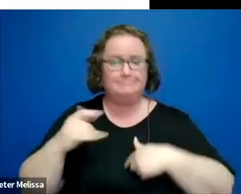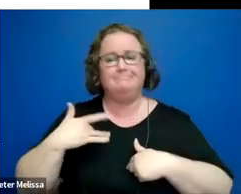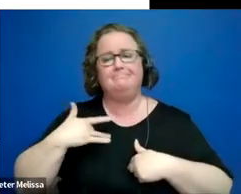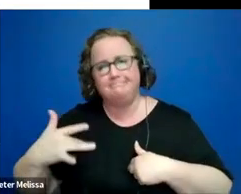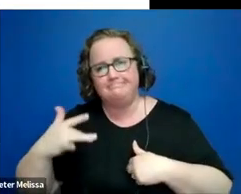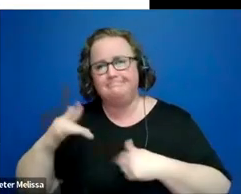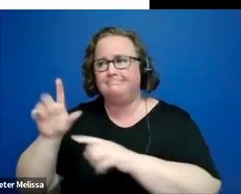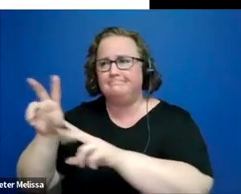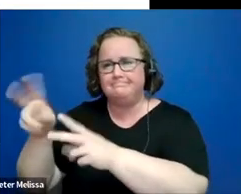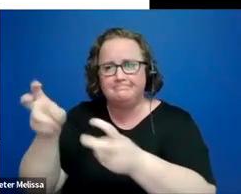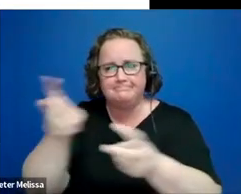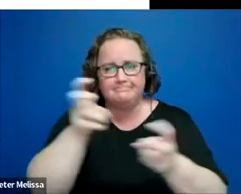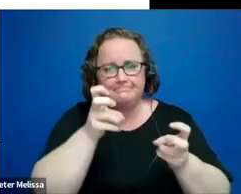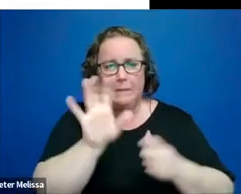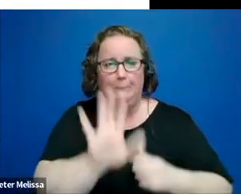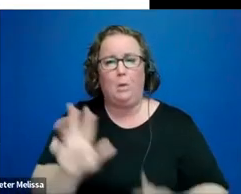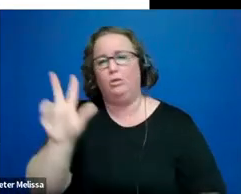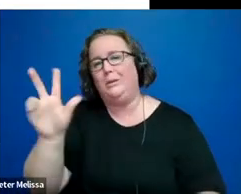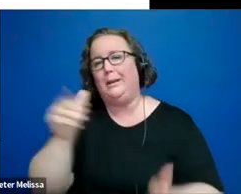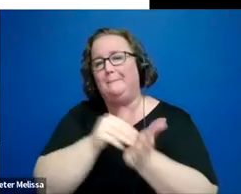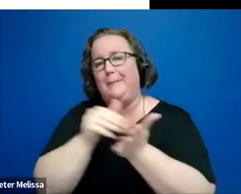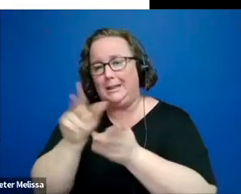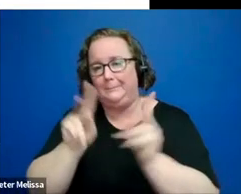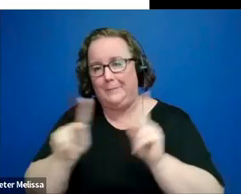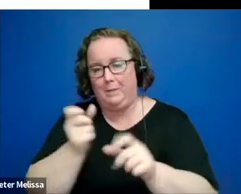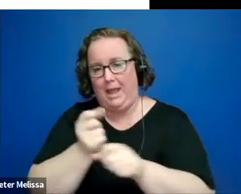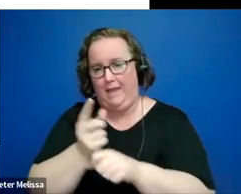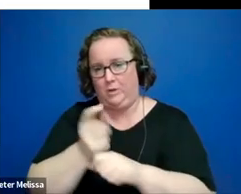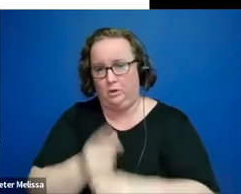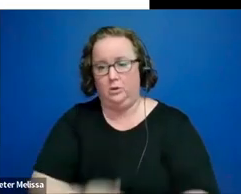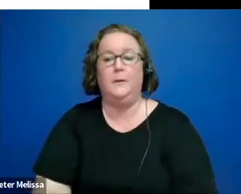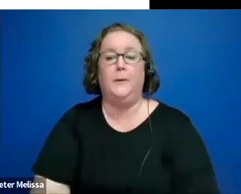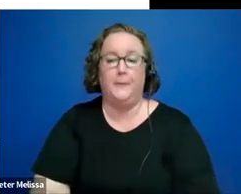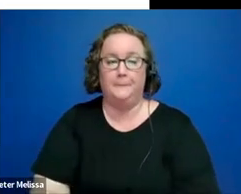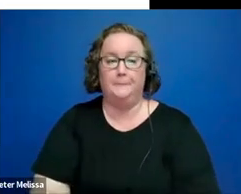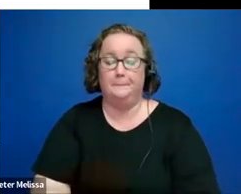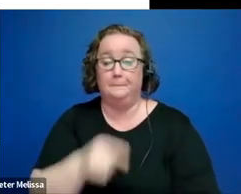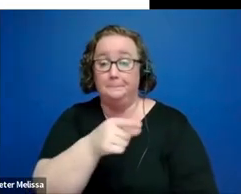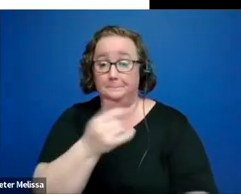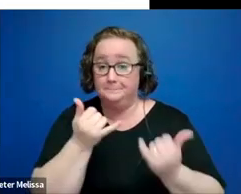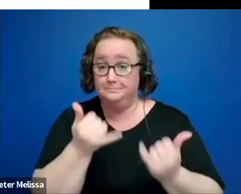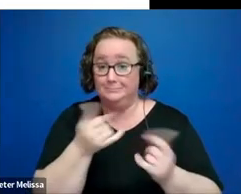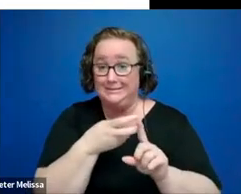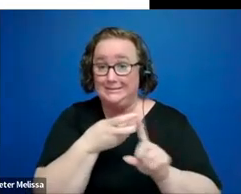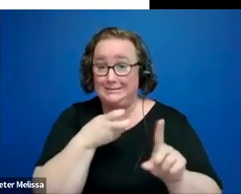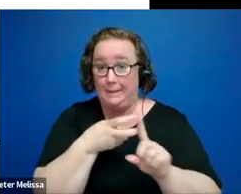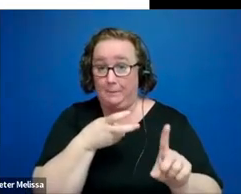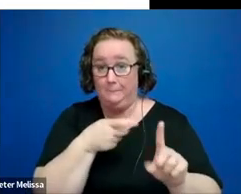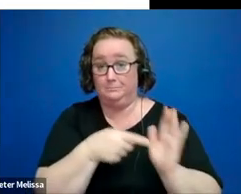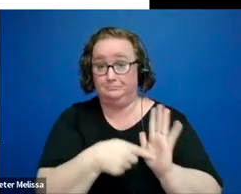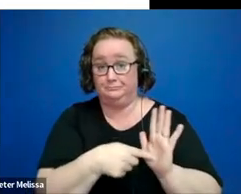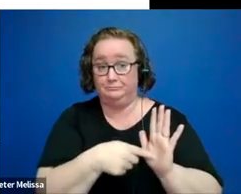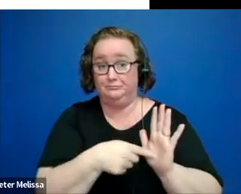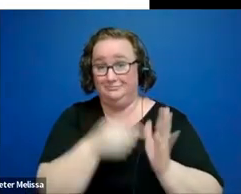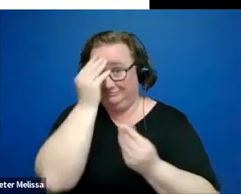three million people every year the sample that is currently informing our dashboard is a five-year